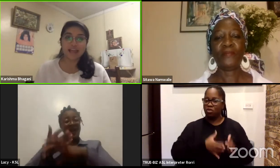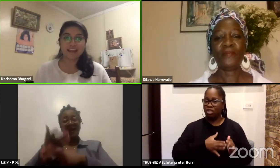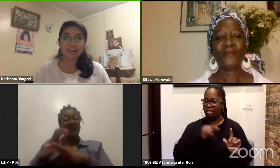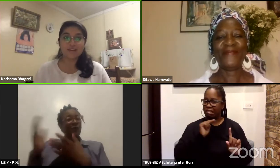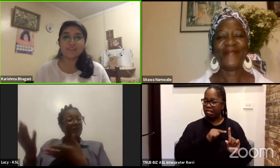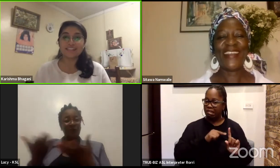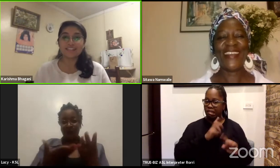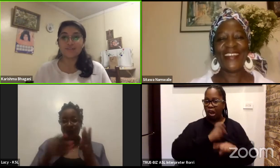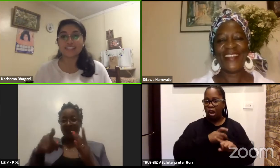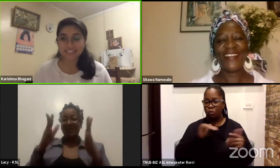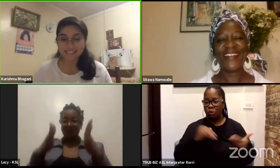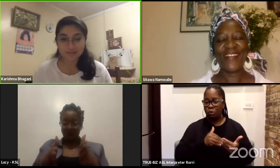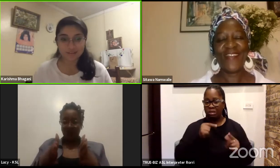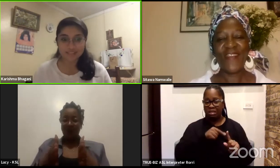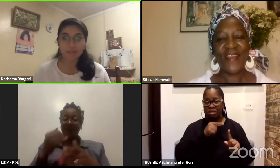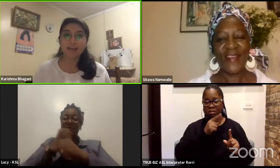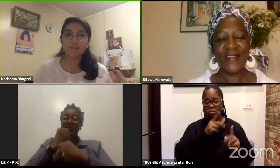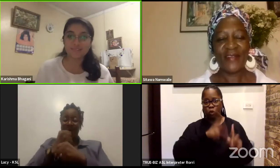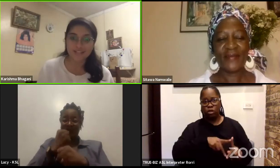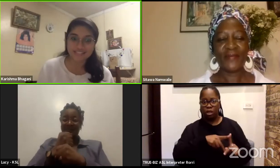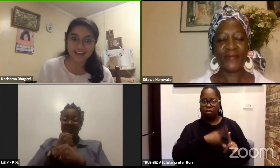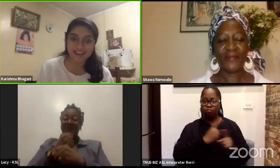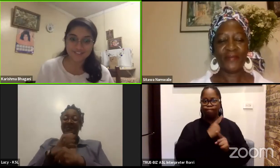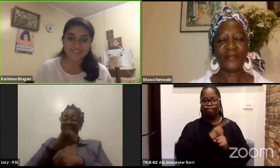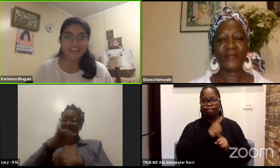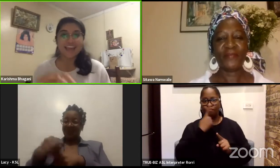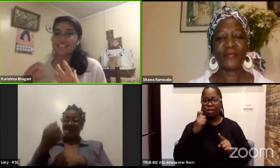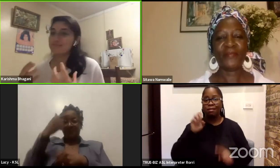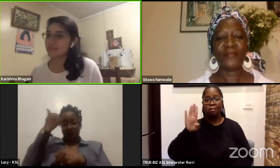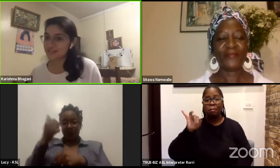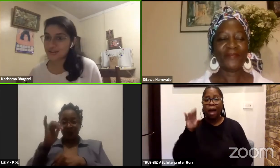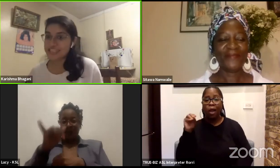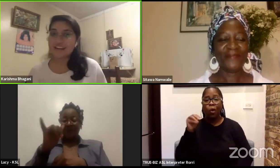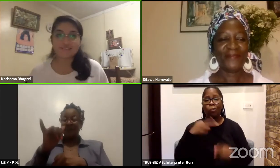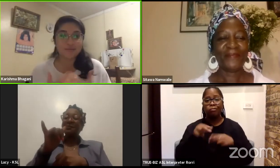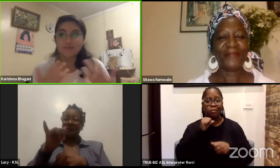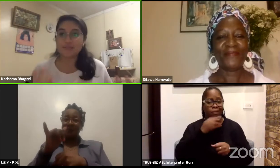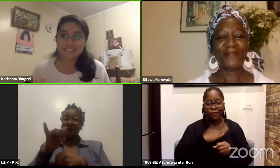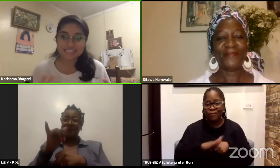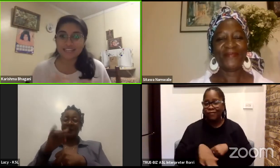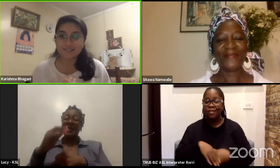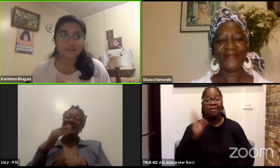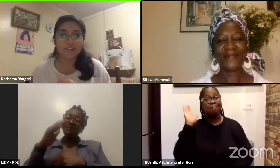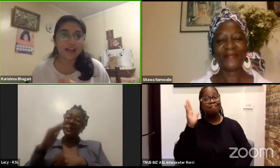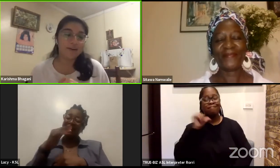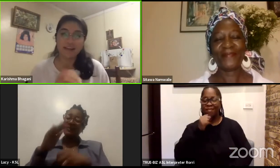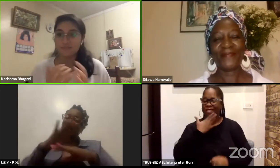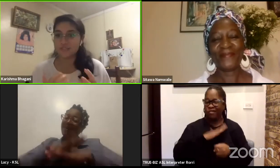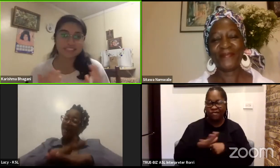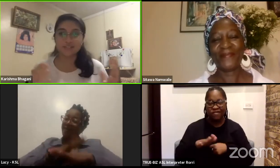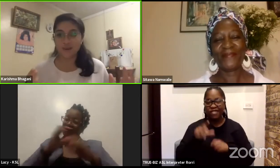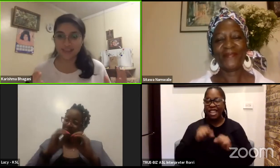and do it justice because a bio is not enough, a speech is not enough, and we could be sitting here for the whole hour and I'm just still talking